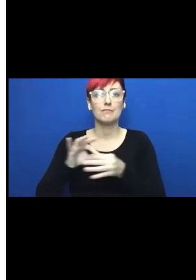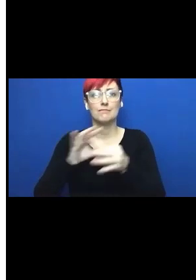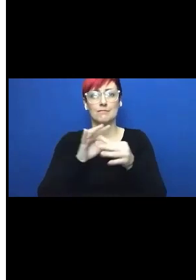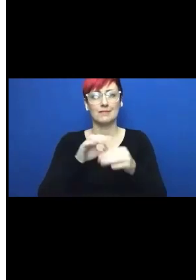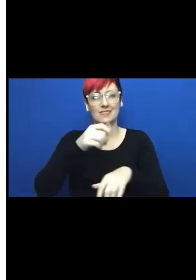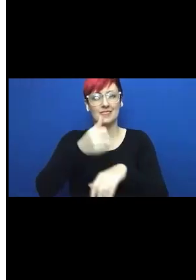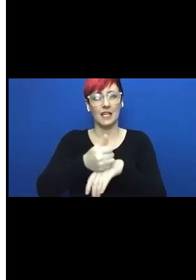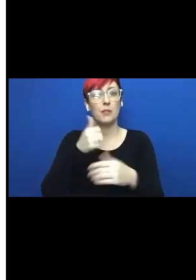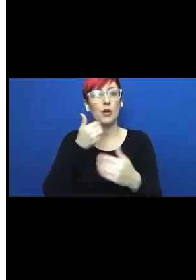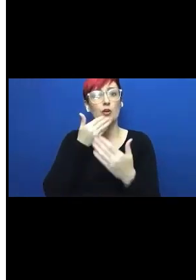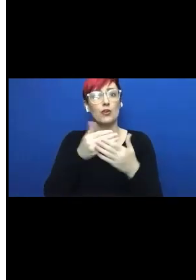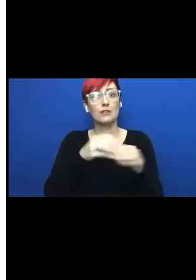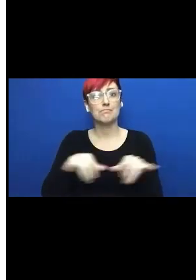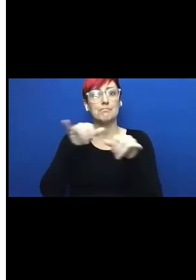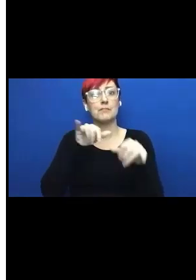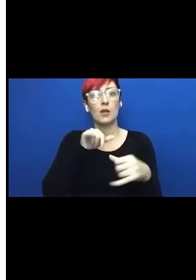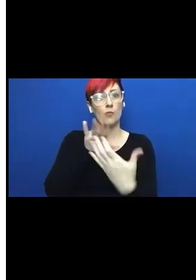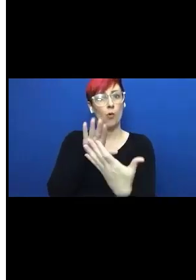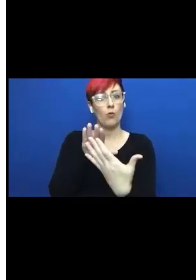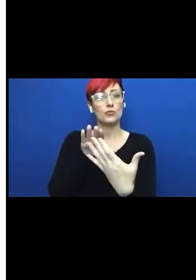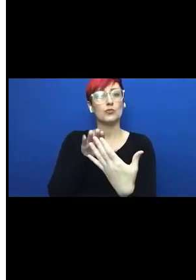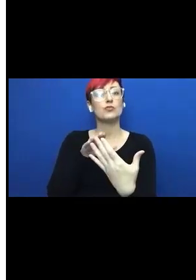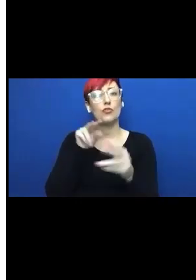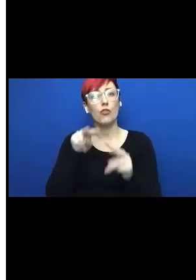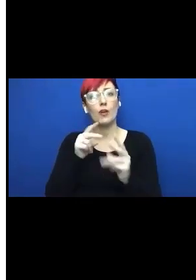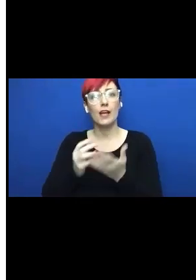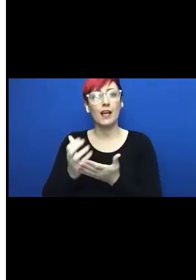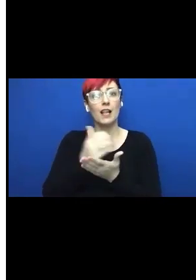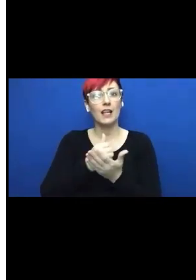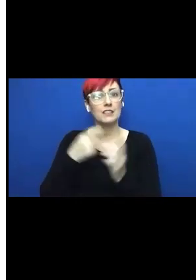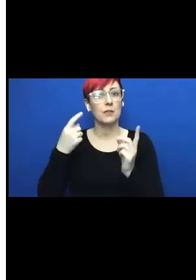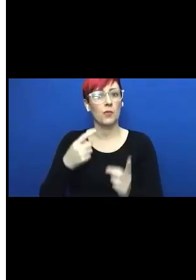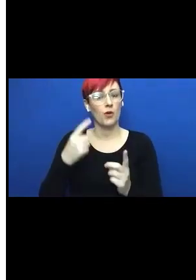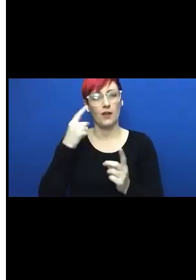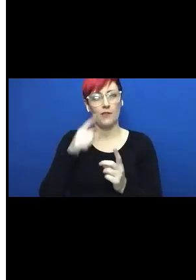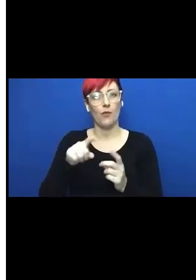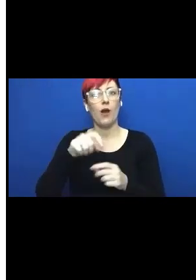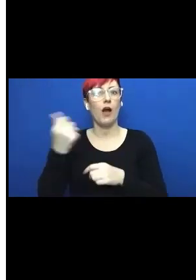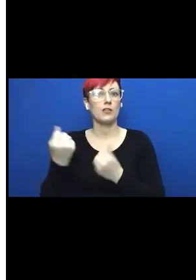to looking at collection points for the other support forms,